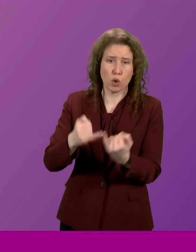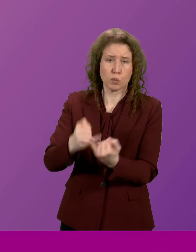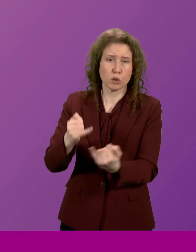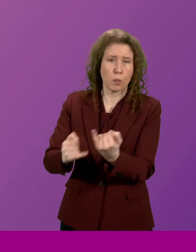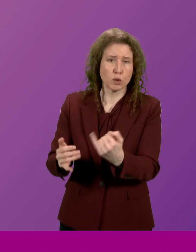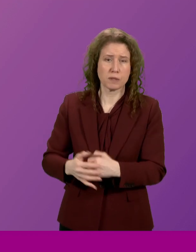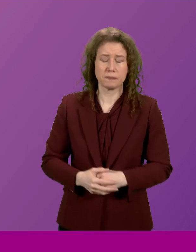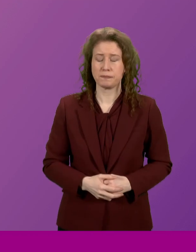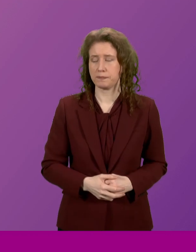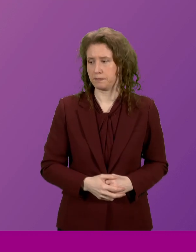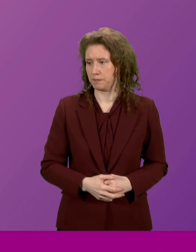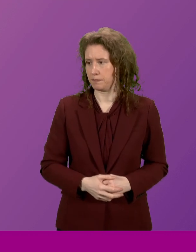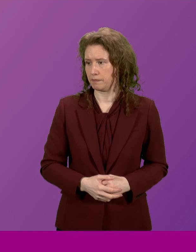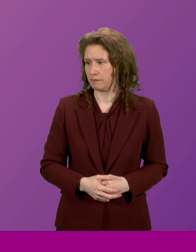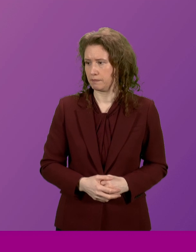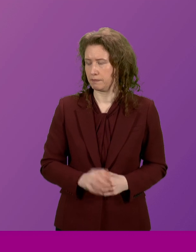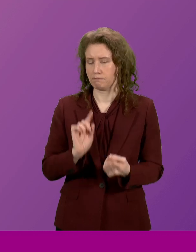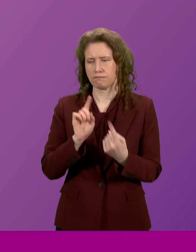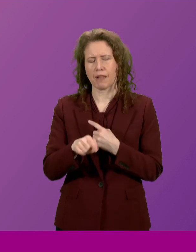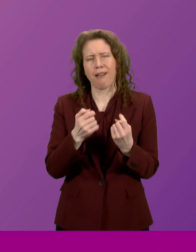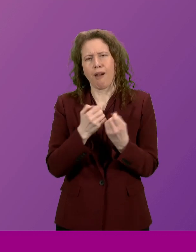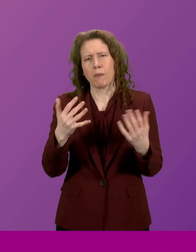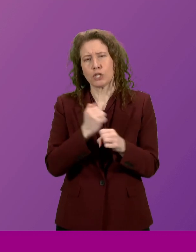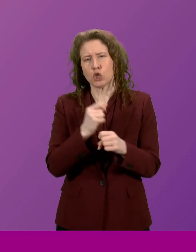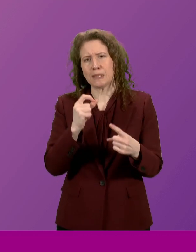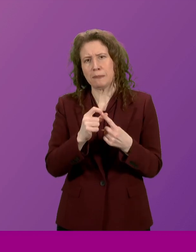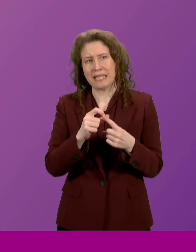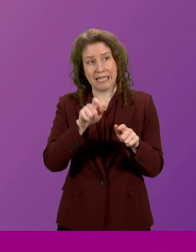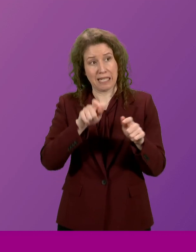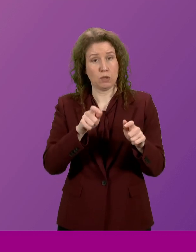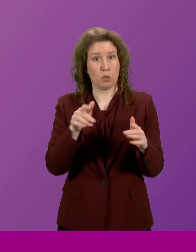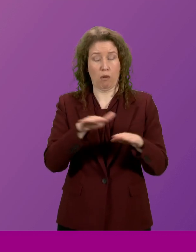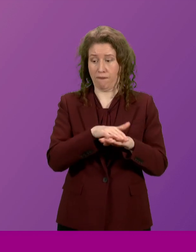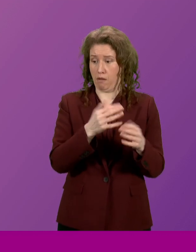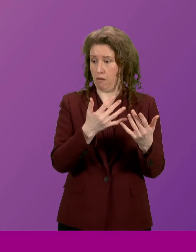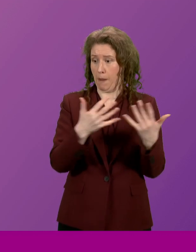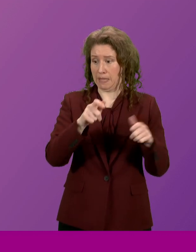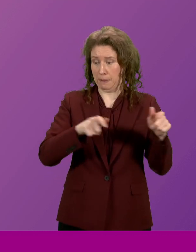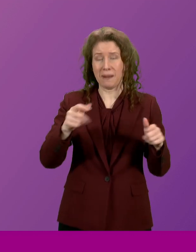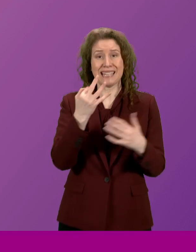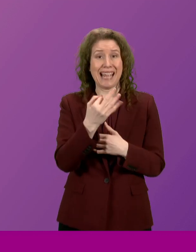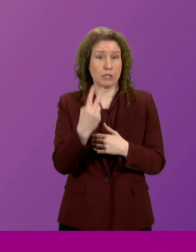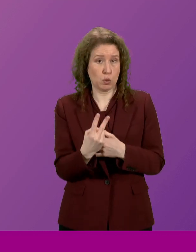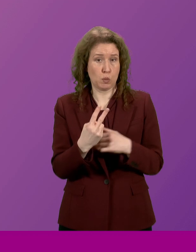The number of GPs per 100,000 of the population in Scotland stands at 82. In England, it is 64;